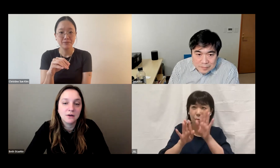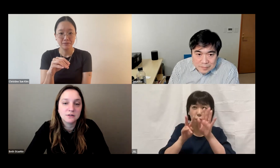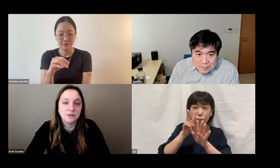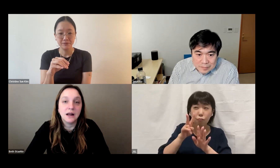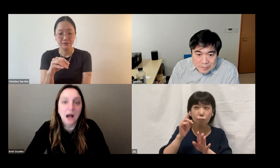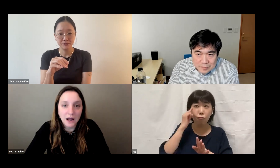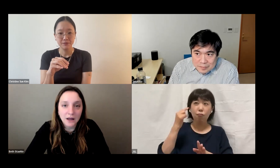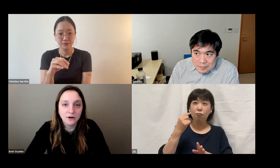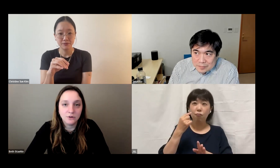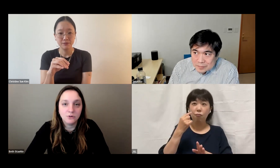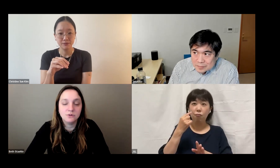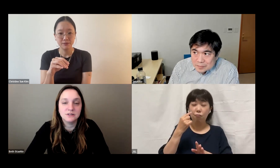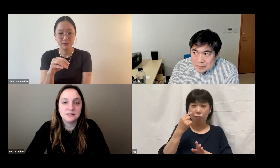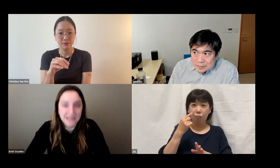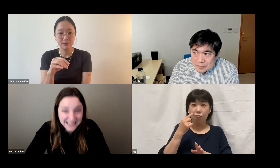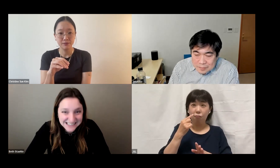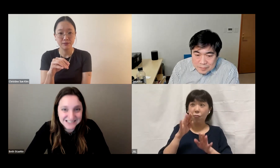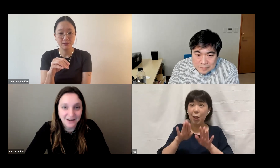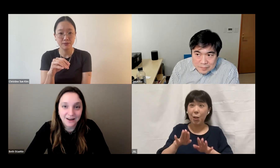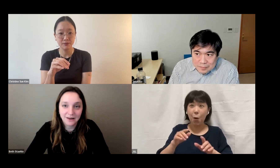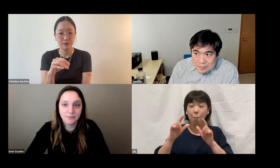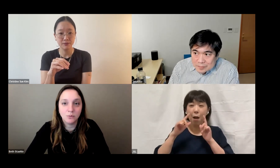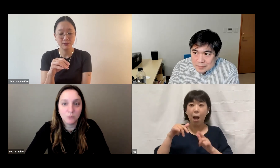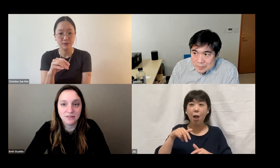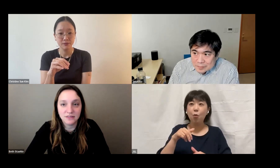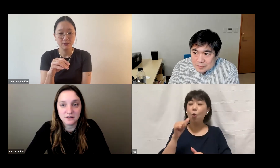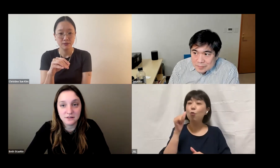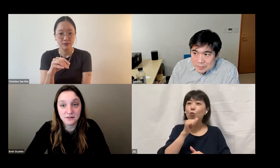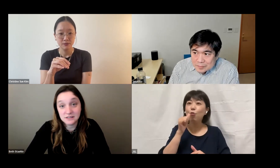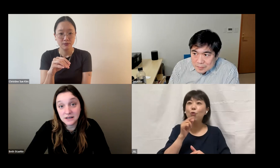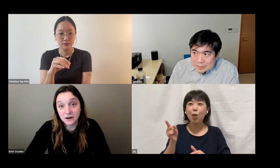so that I knew to stay in time with the singer.